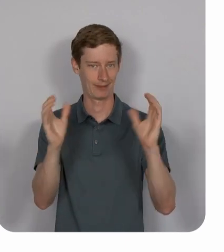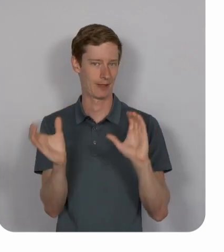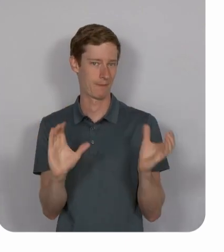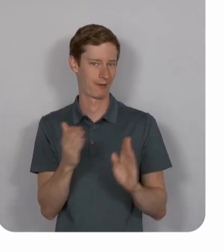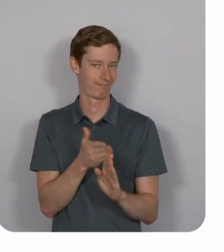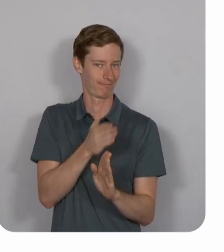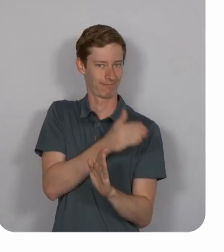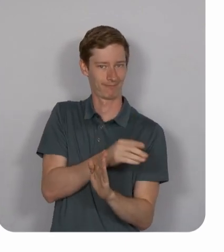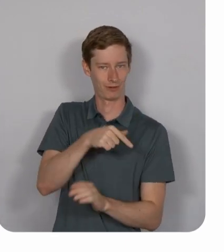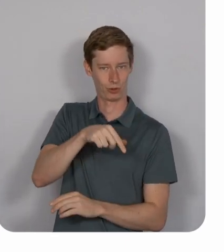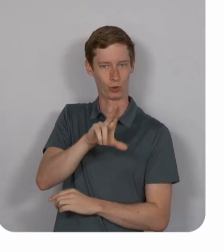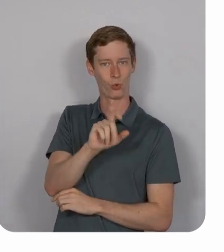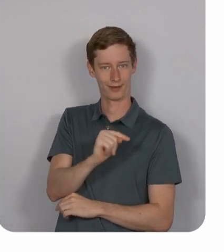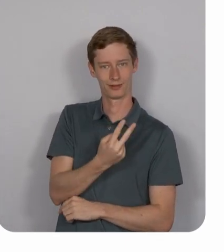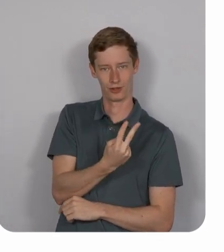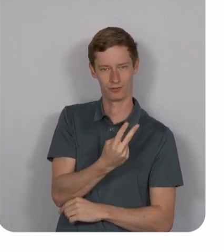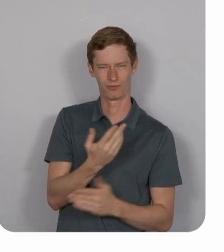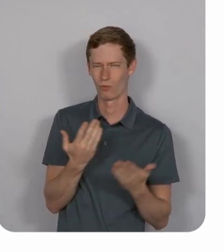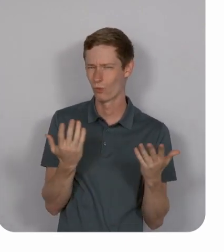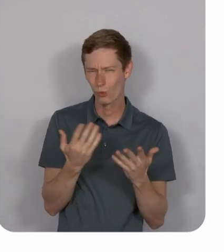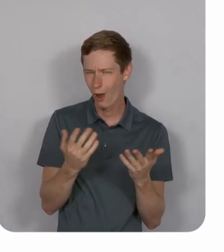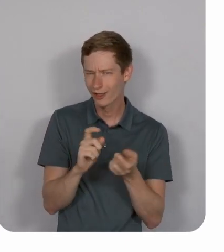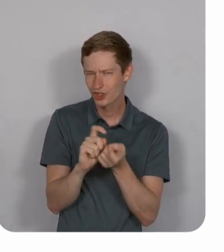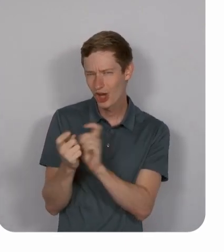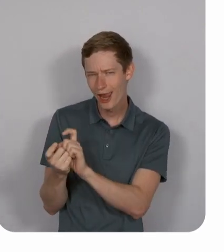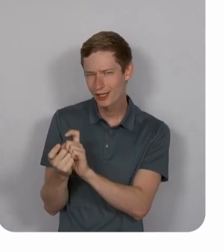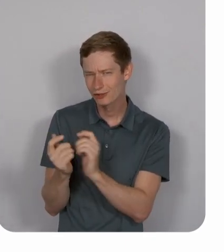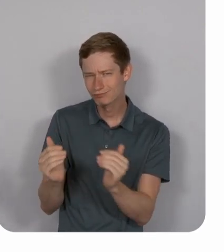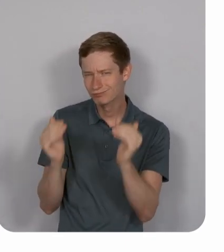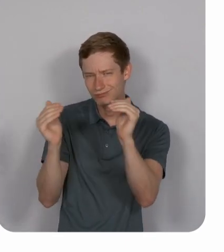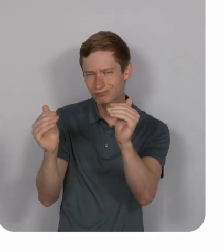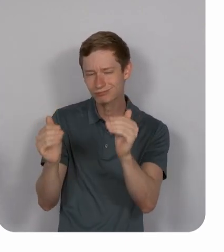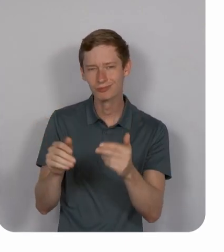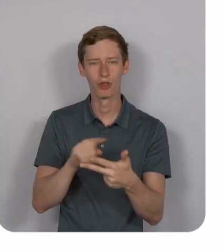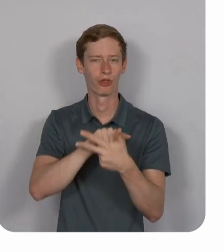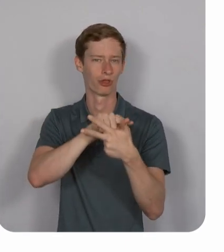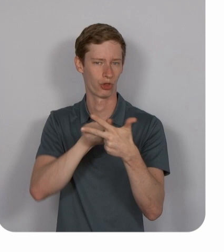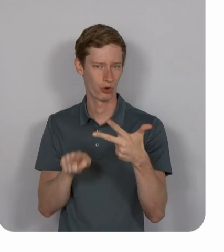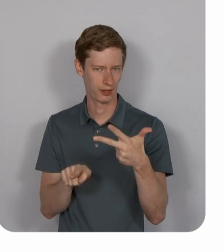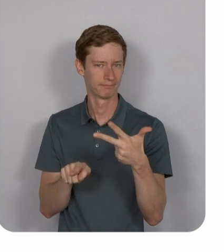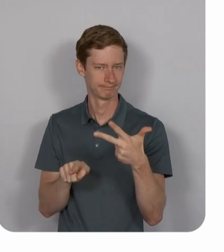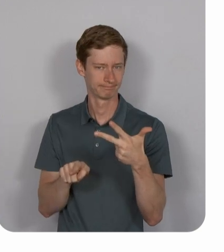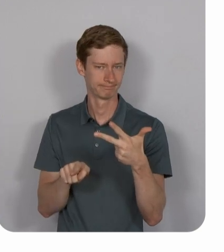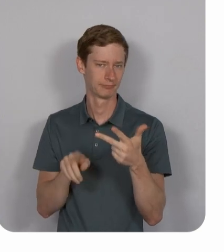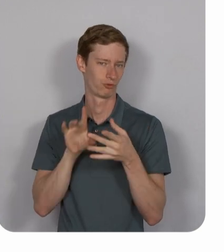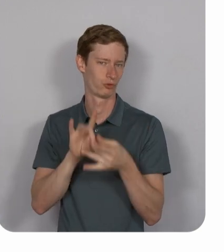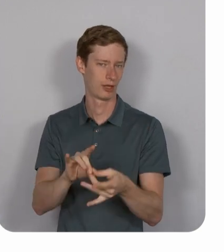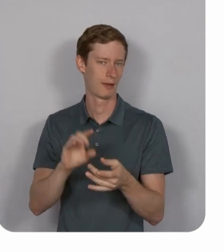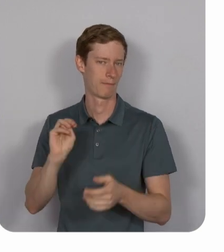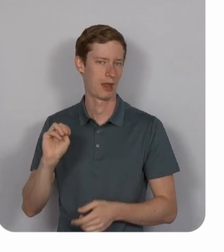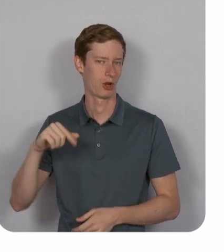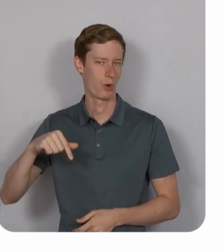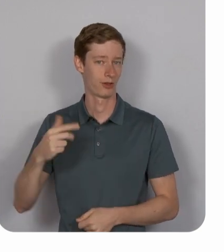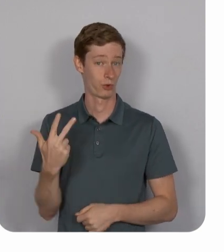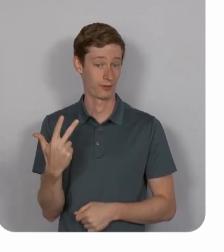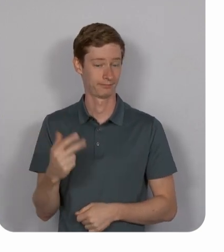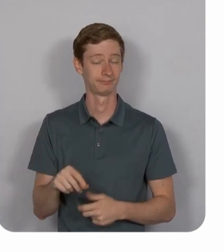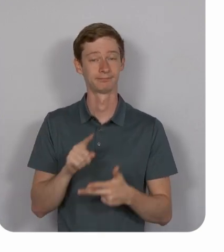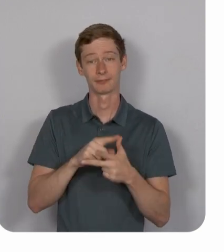So what’s changed? Well, there’s three main areas to look at when it comes to the Quest 3. Headset improvements.